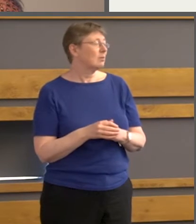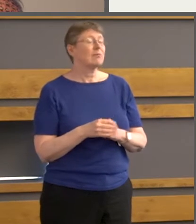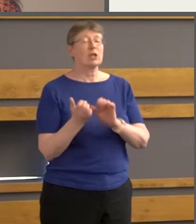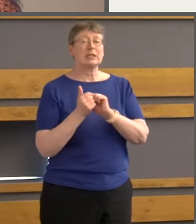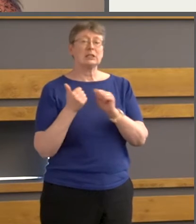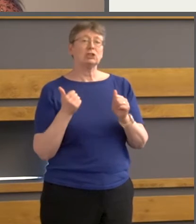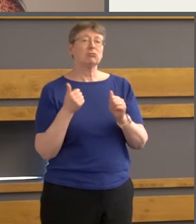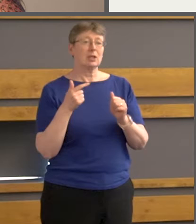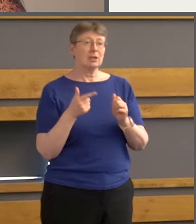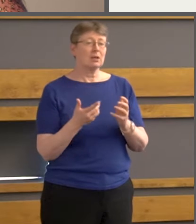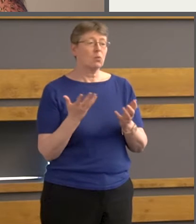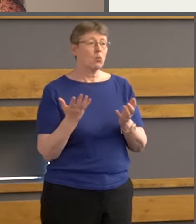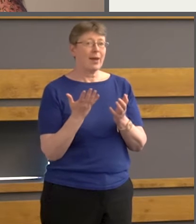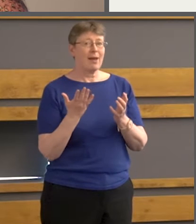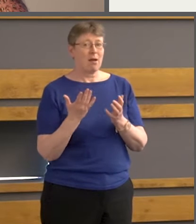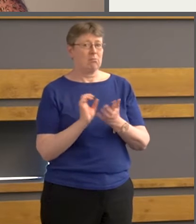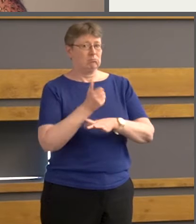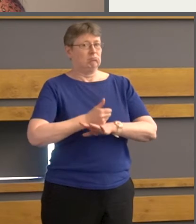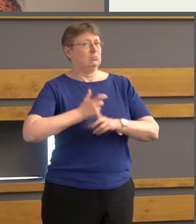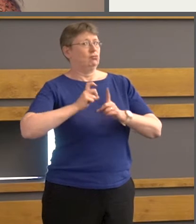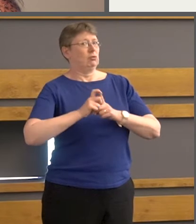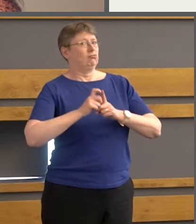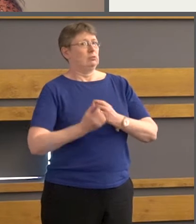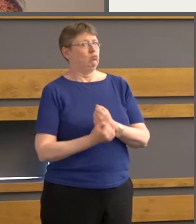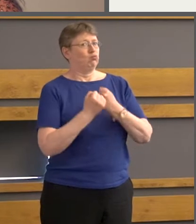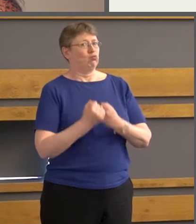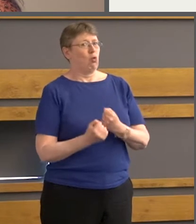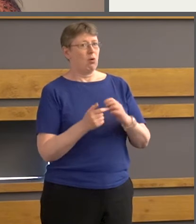a real route around Dundee along, you know, to Montrose et cetera.